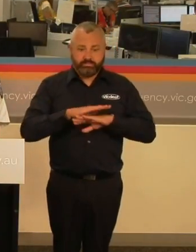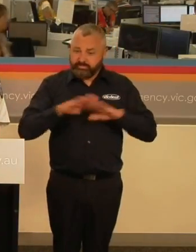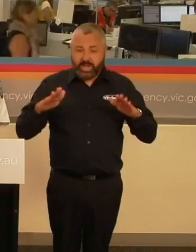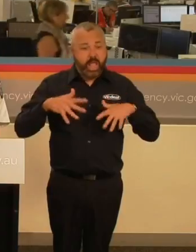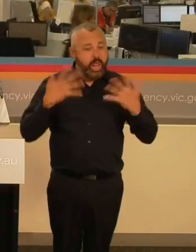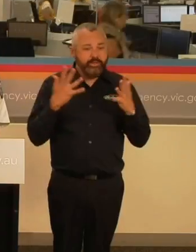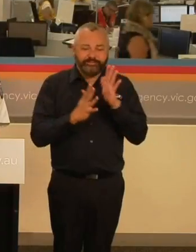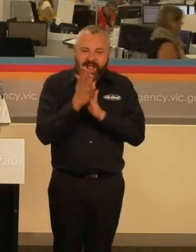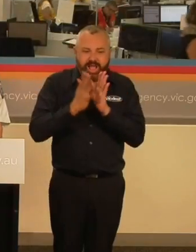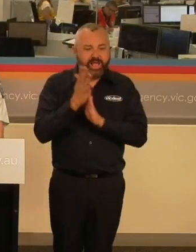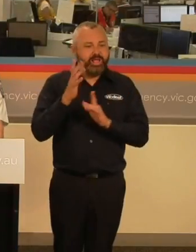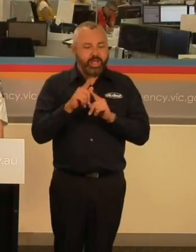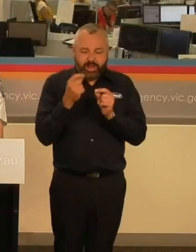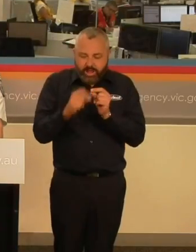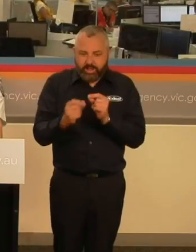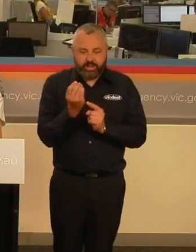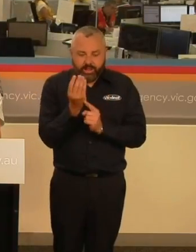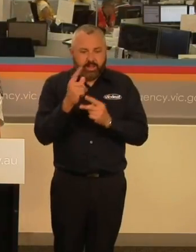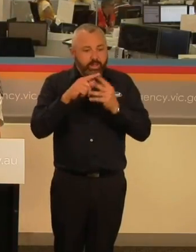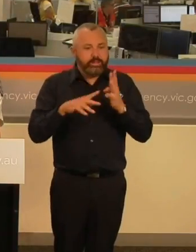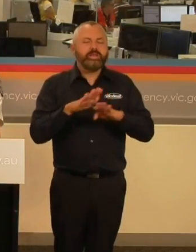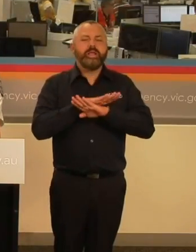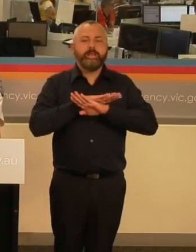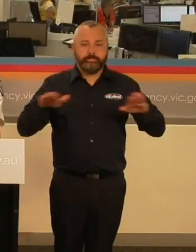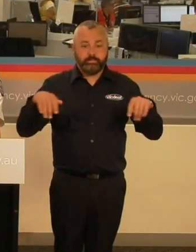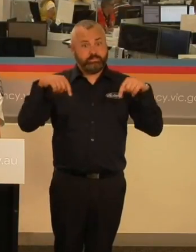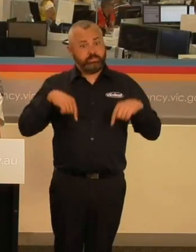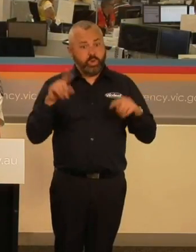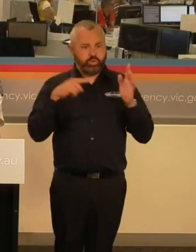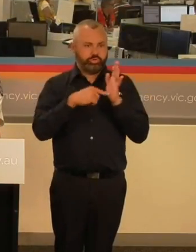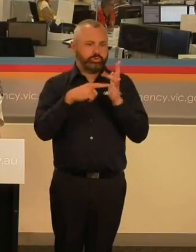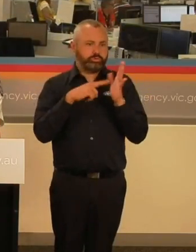the forecast is increased or may be increased so I think the important thing